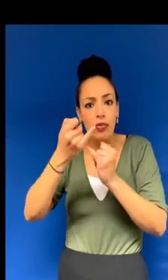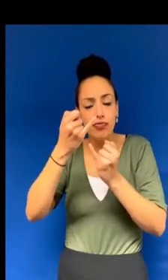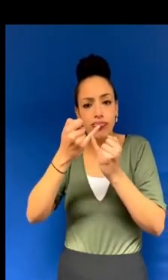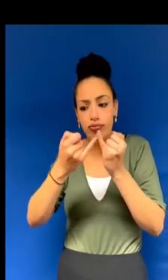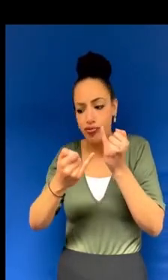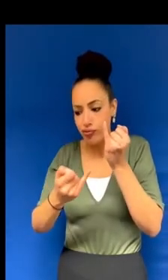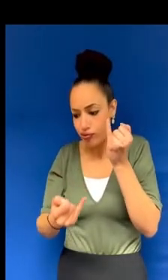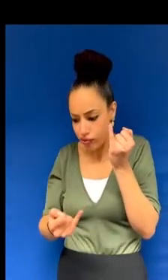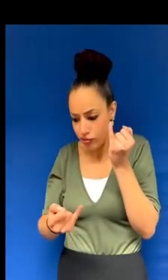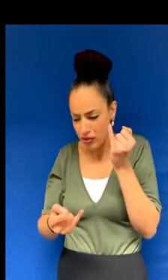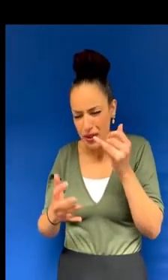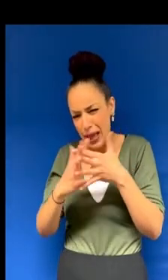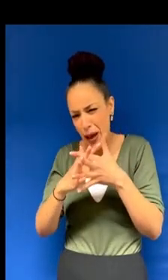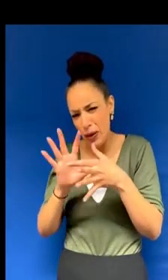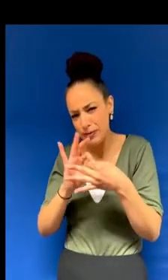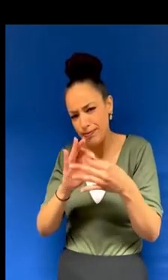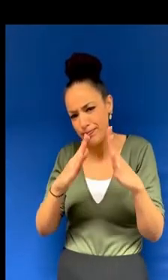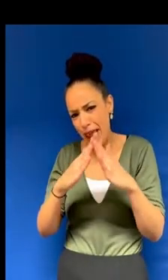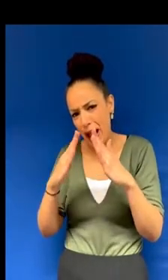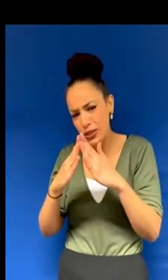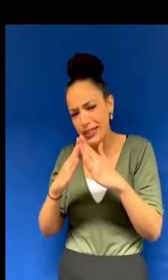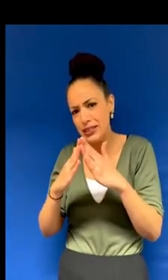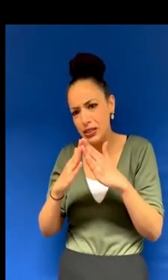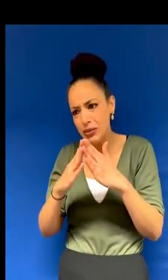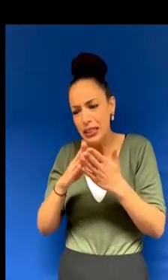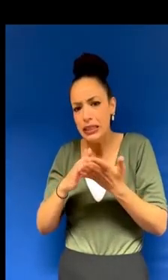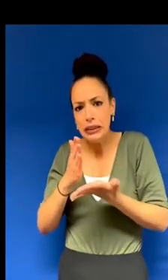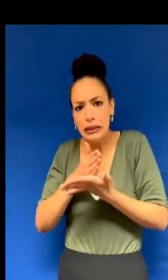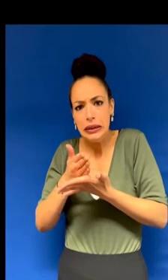you therefore can't get any support from the government. So this means that many people